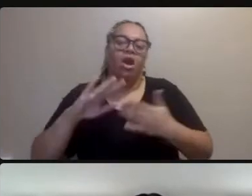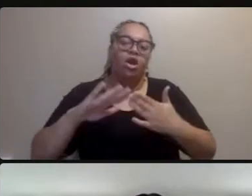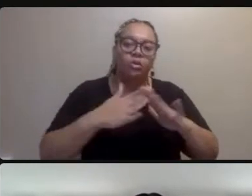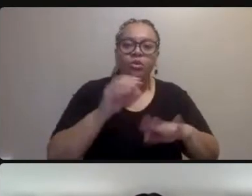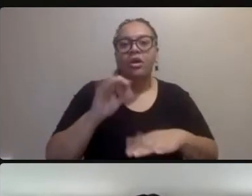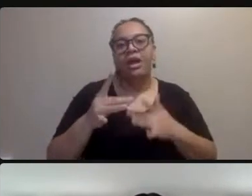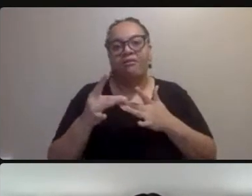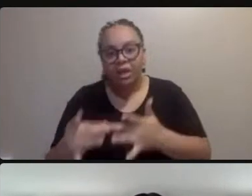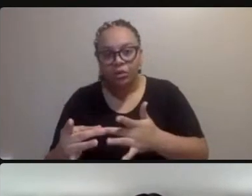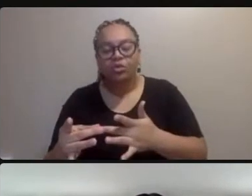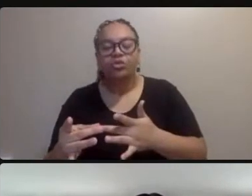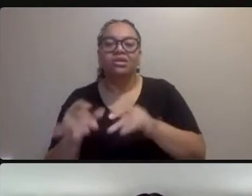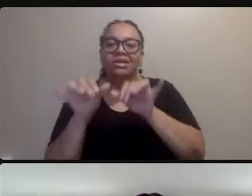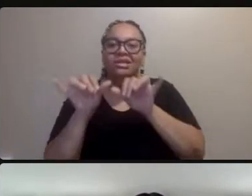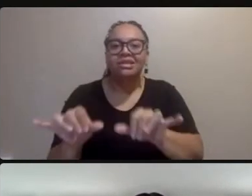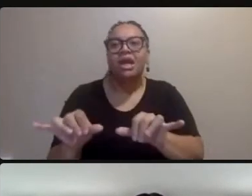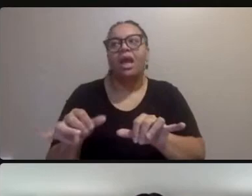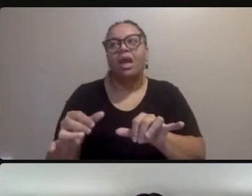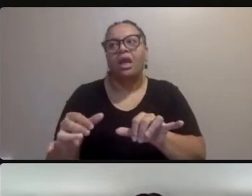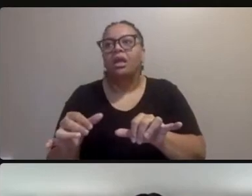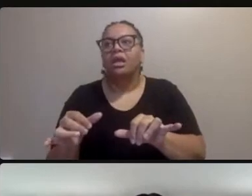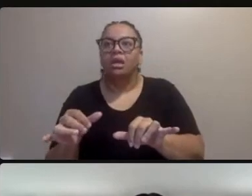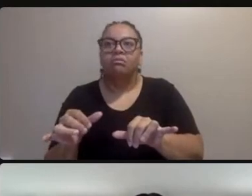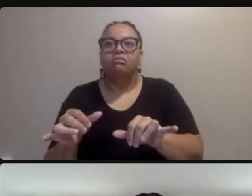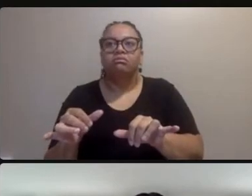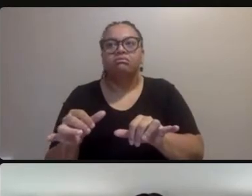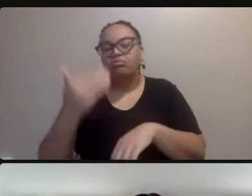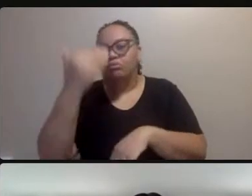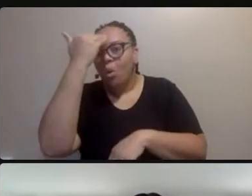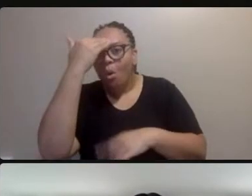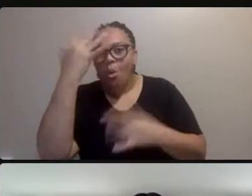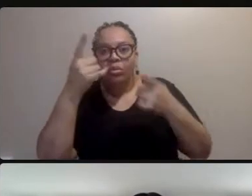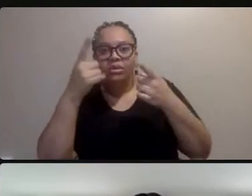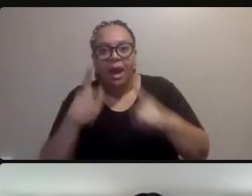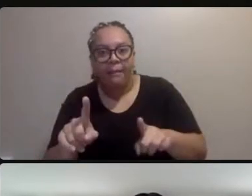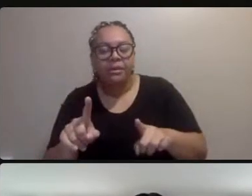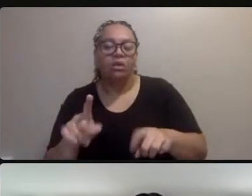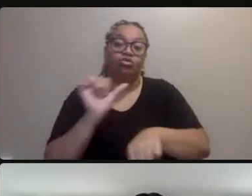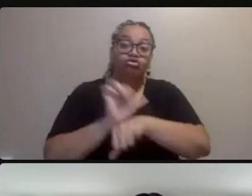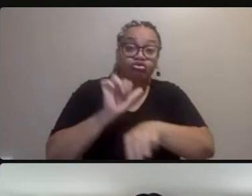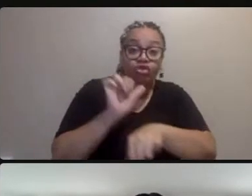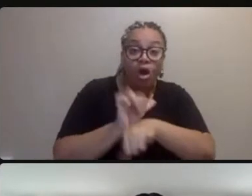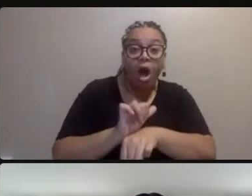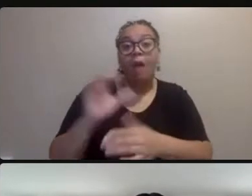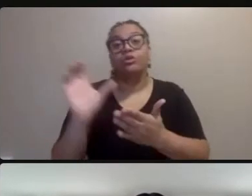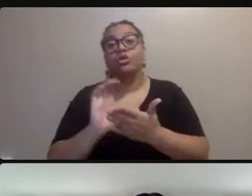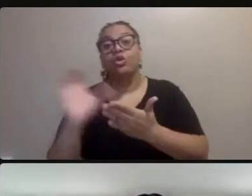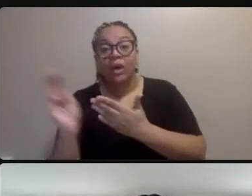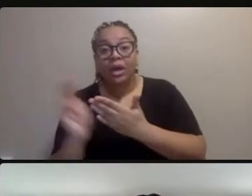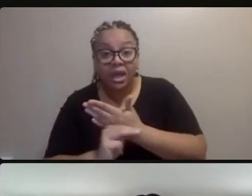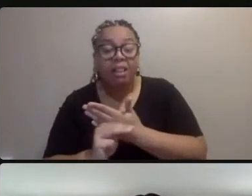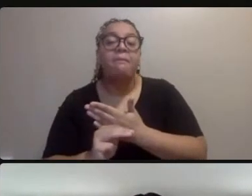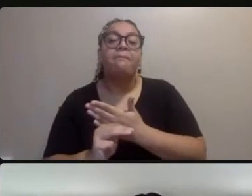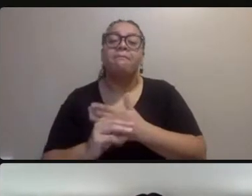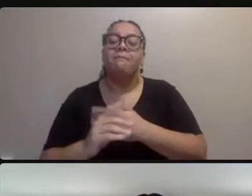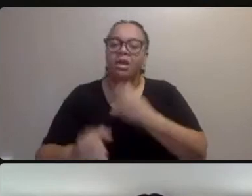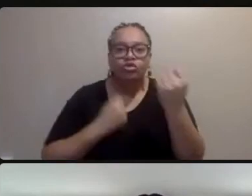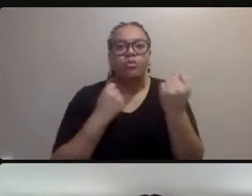CULTIVATE A CLTURE OF TRUST LEADERSHIP AND A COMMUNITY OF